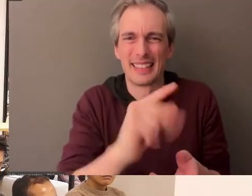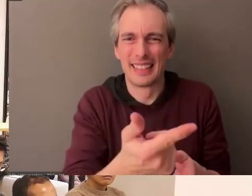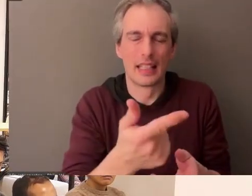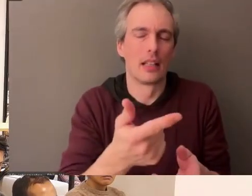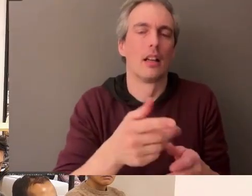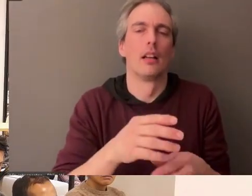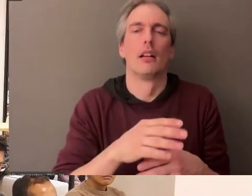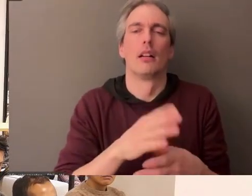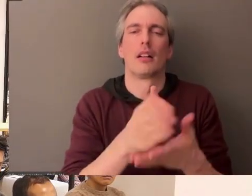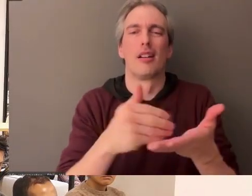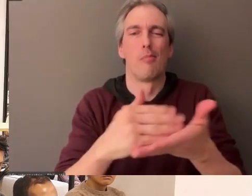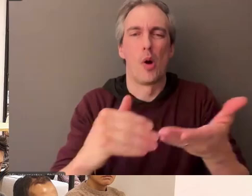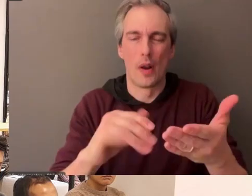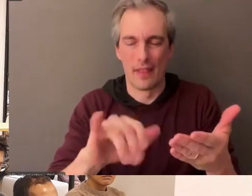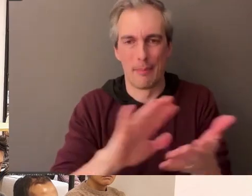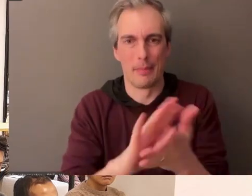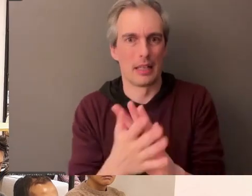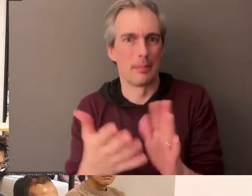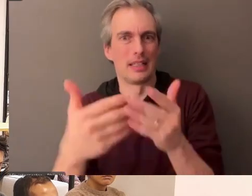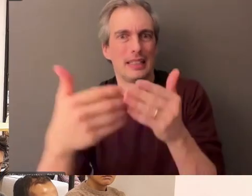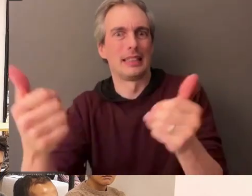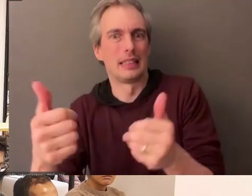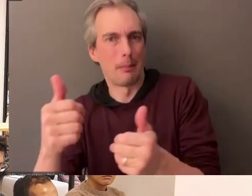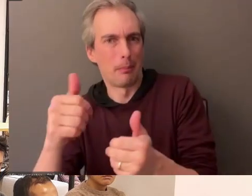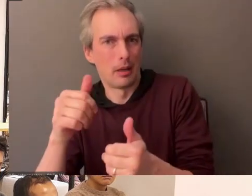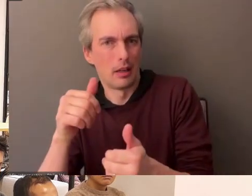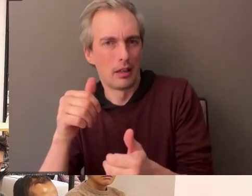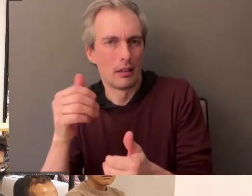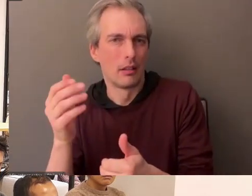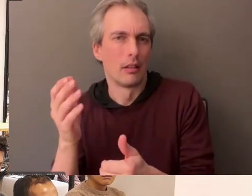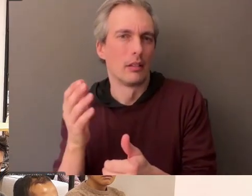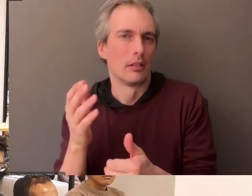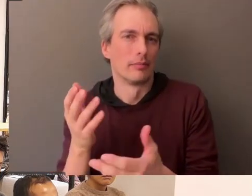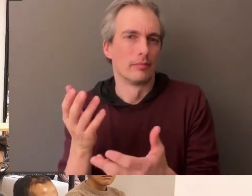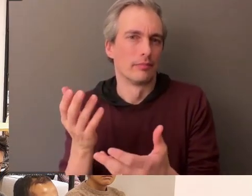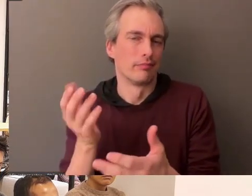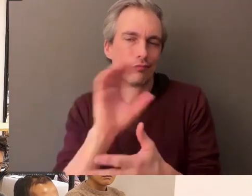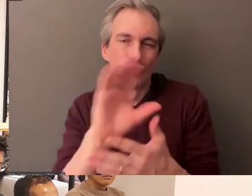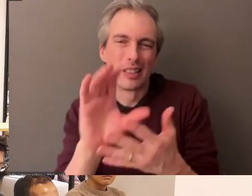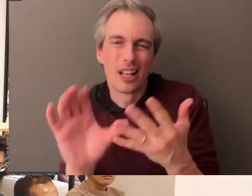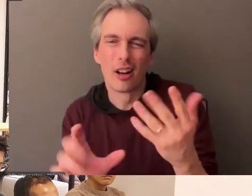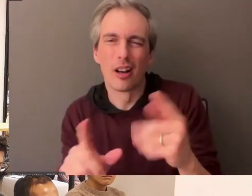But most of the others... It's already like... What's already covered by the design system team.